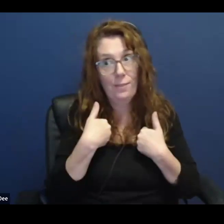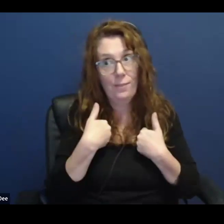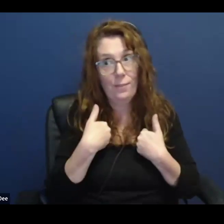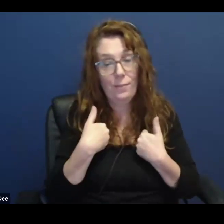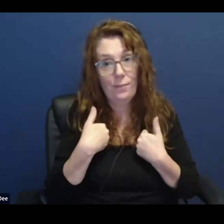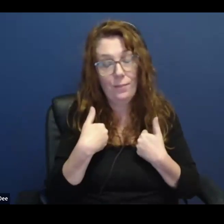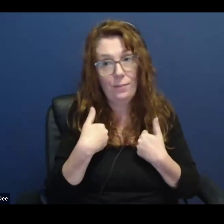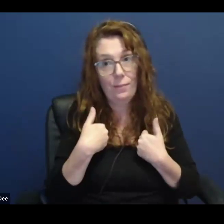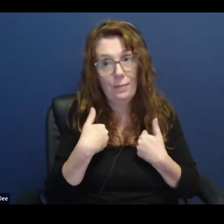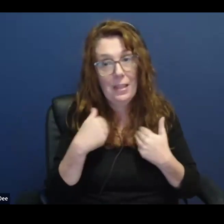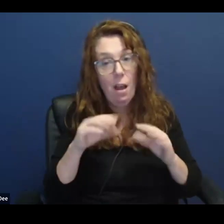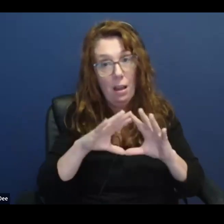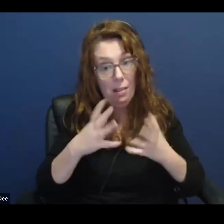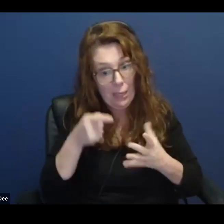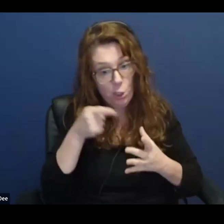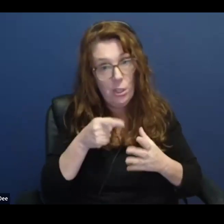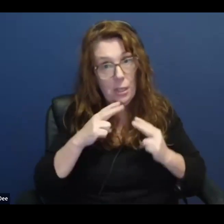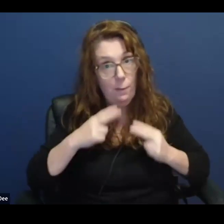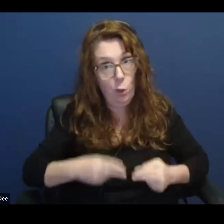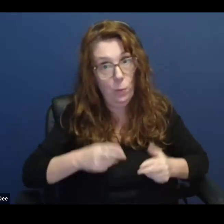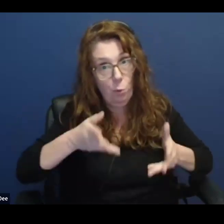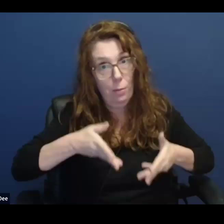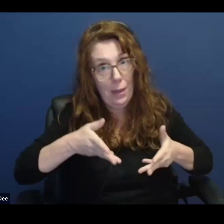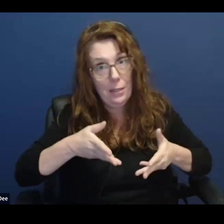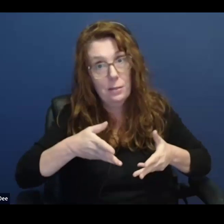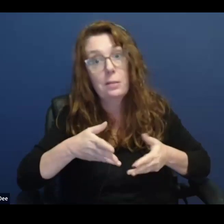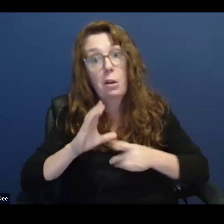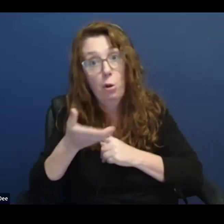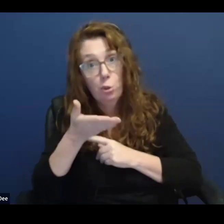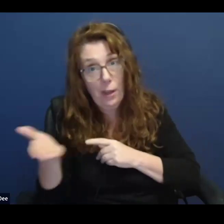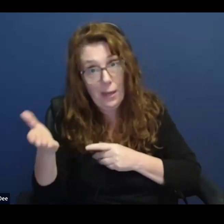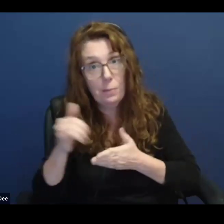human you have a collection of human remains and cultural items that are subject to NAGPR and have